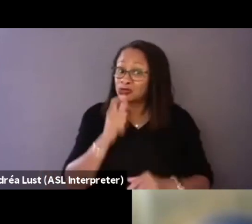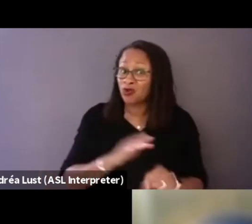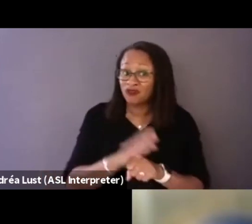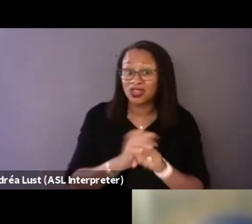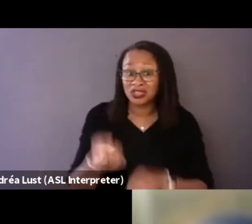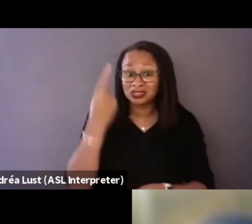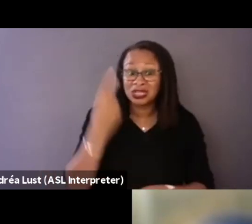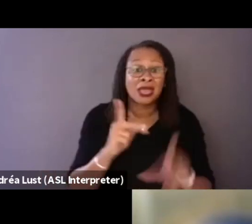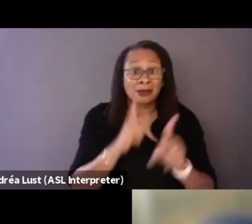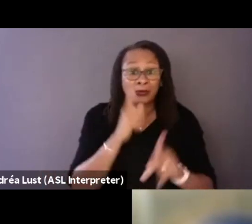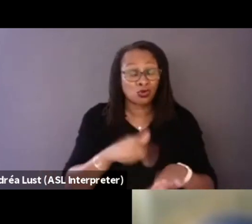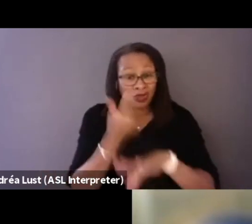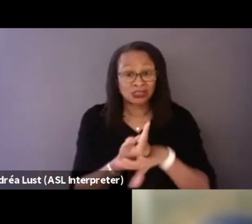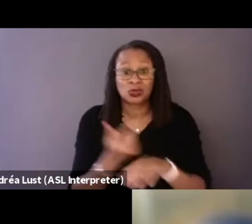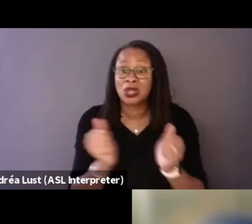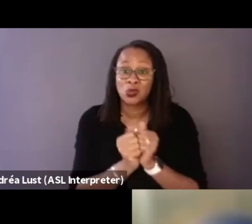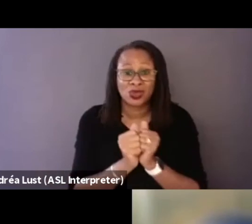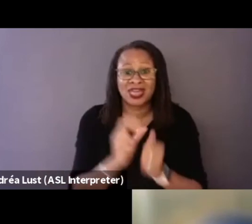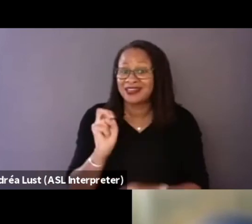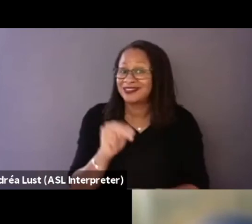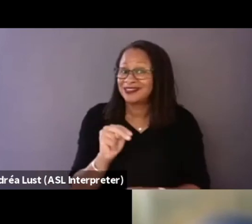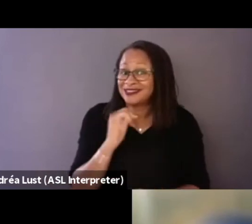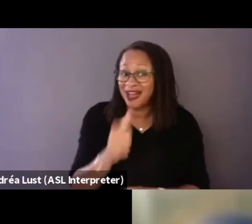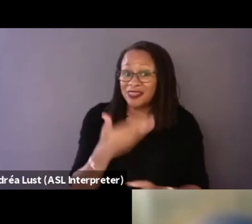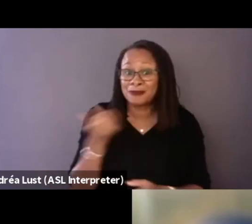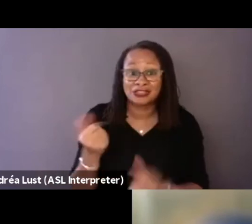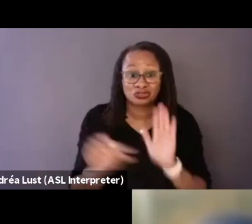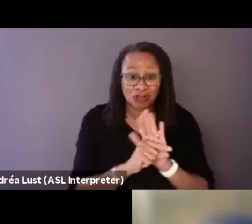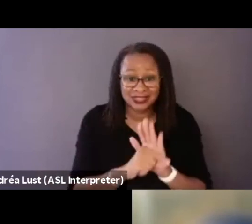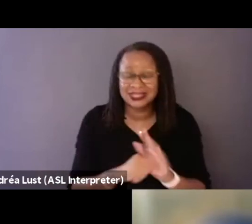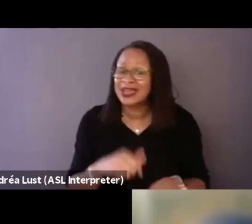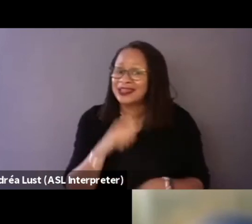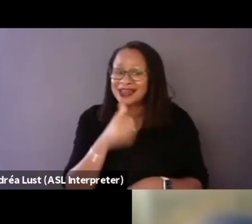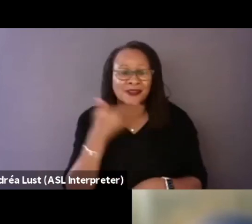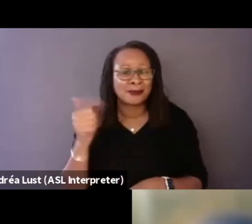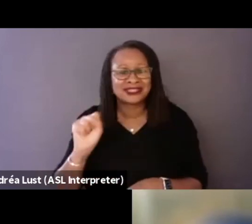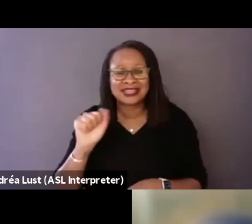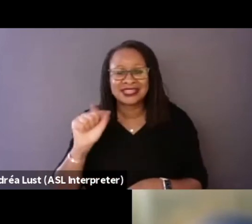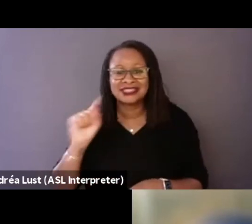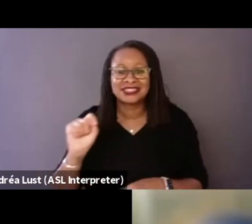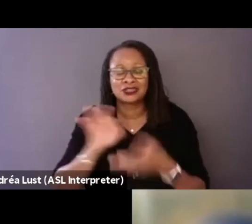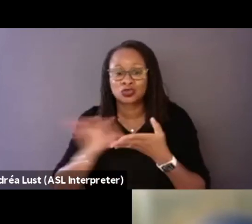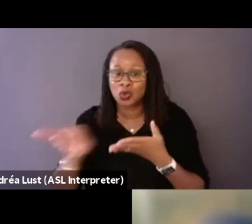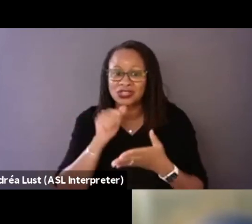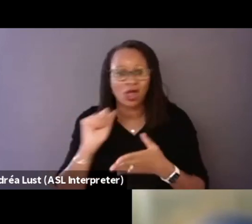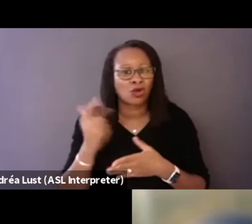who are graduating with not the best grades, not the best SAT scores, not all of them are going to Harvard, Princeton, Yale,